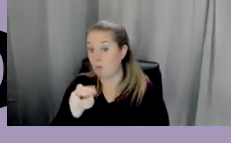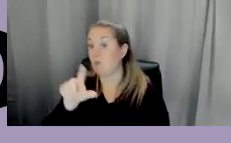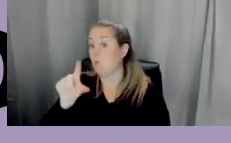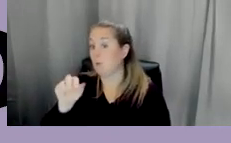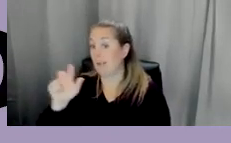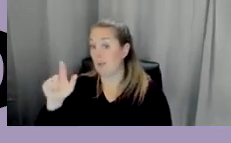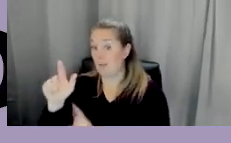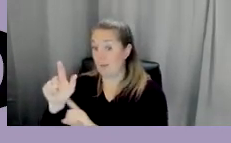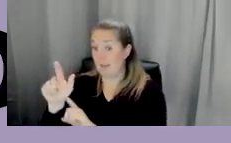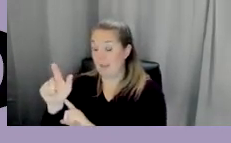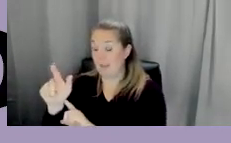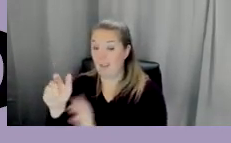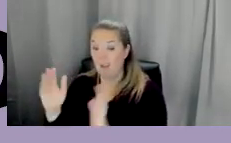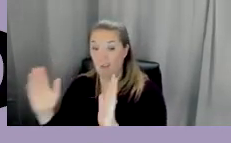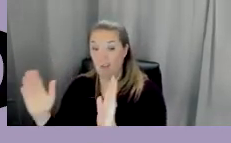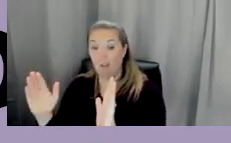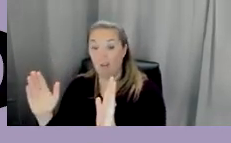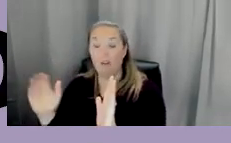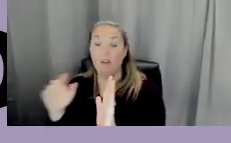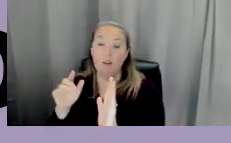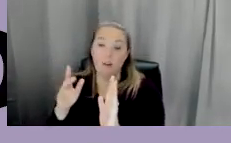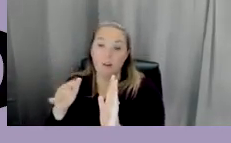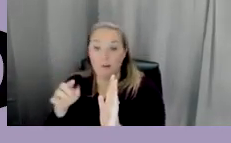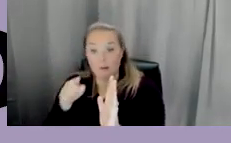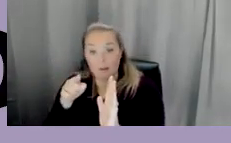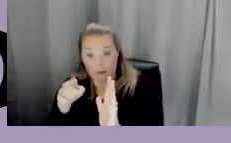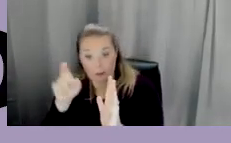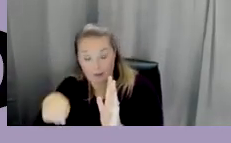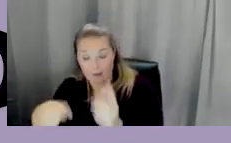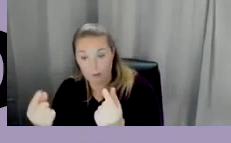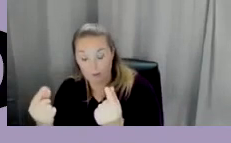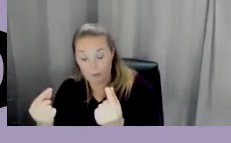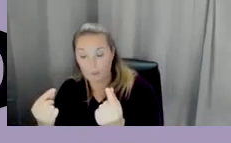. WHAT THE RFP SAYS ABOUT